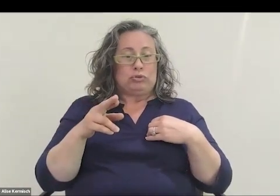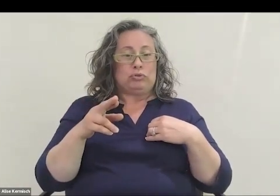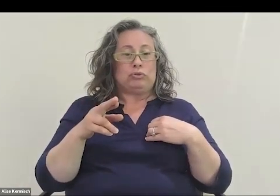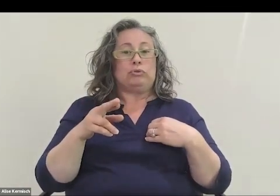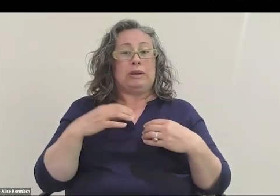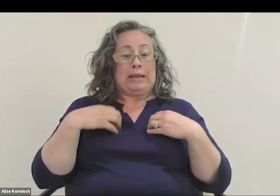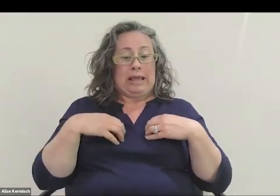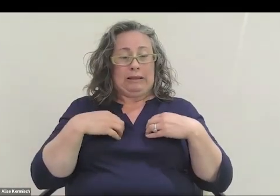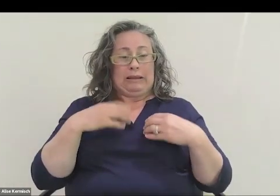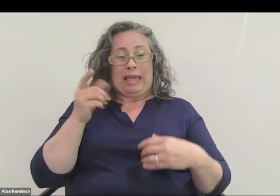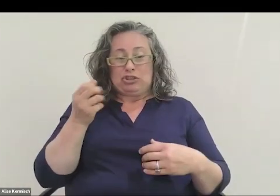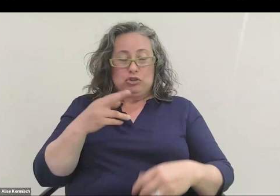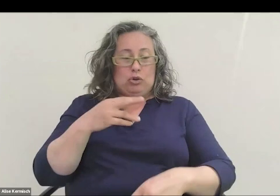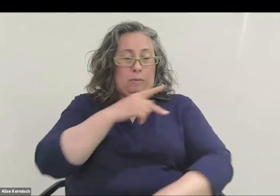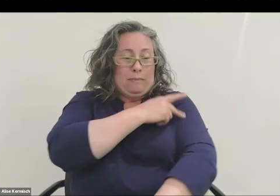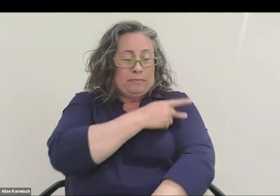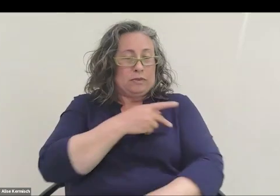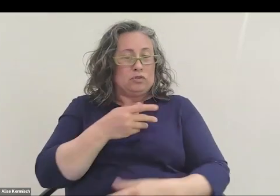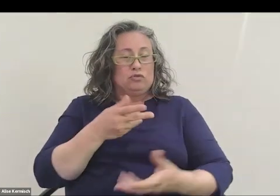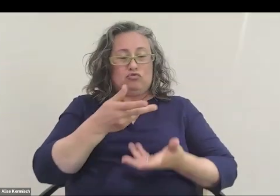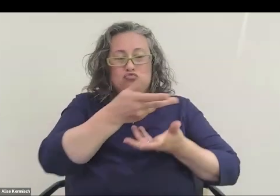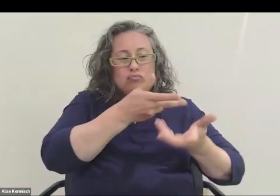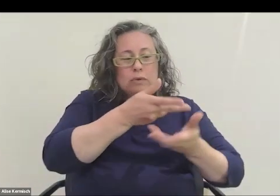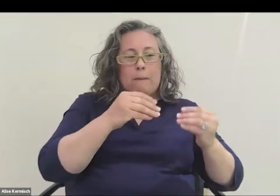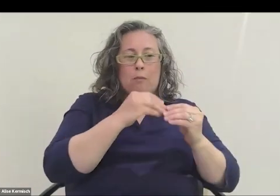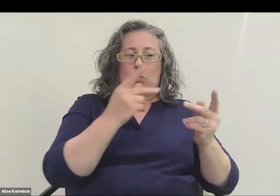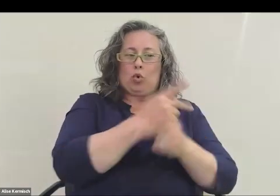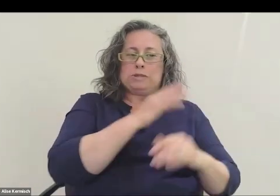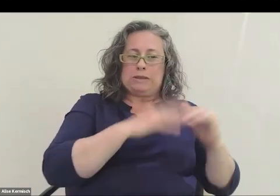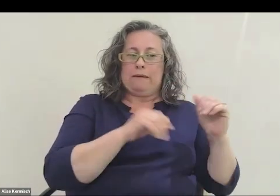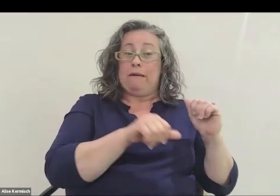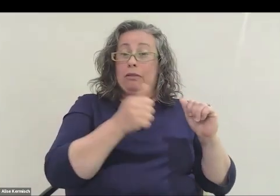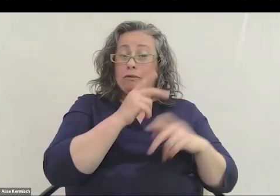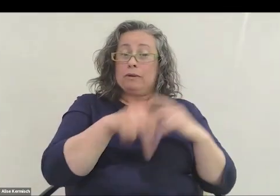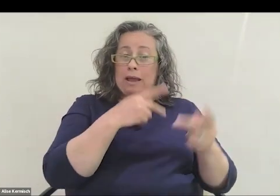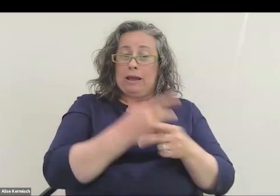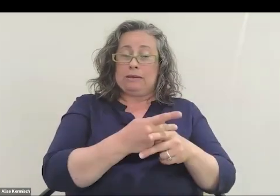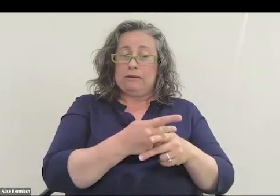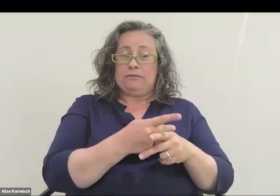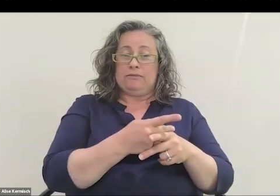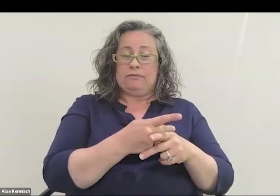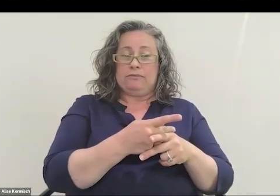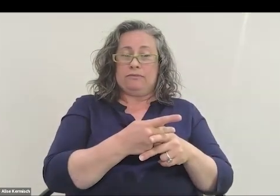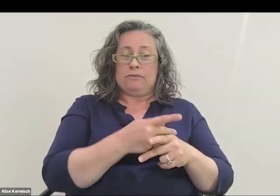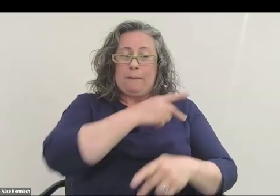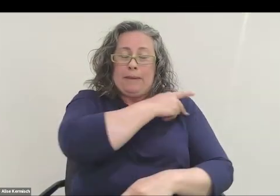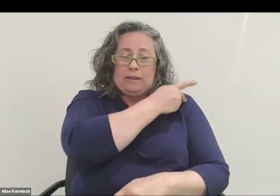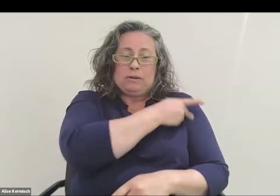are treated much worse than other types of cancer patients just because the idea that they have somehow earned